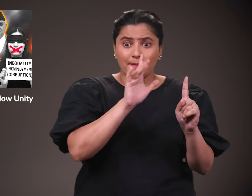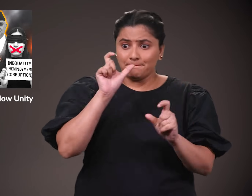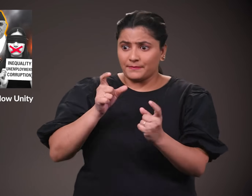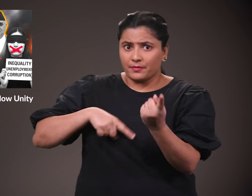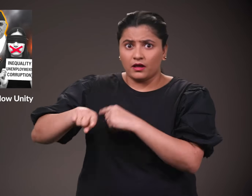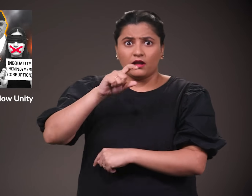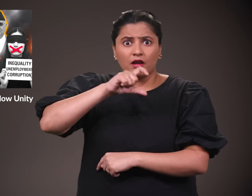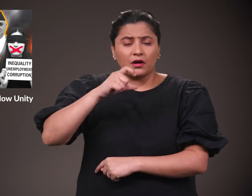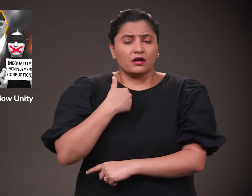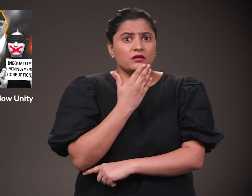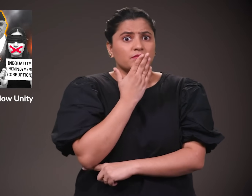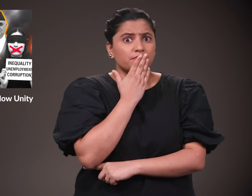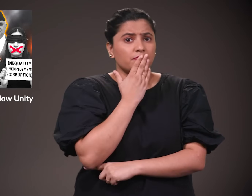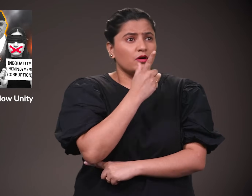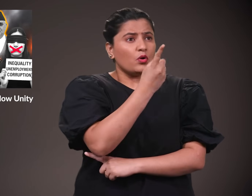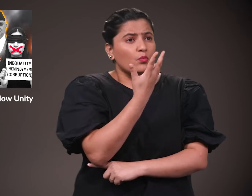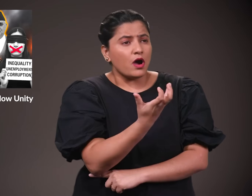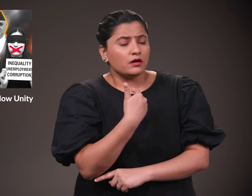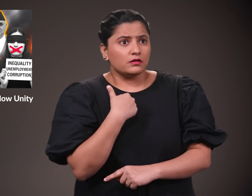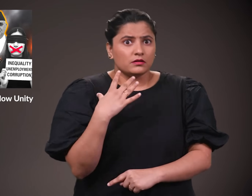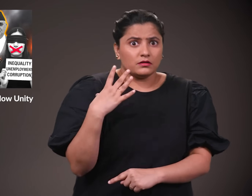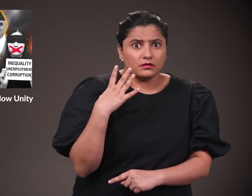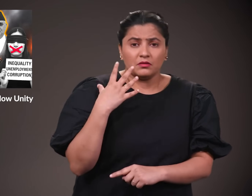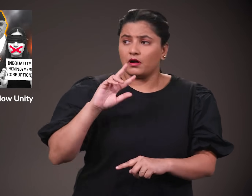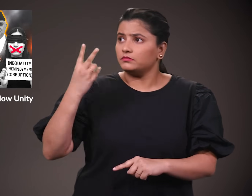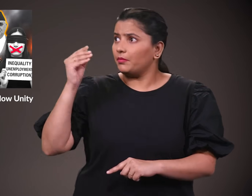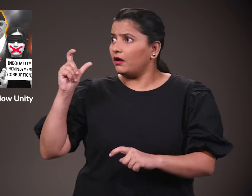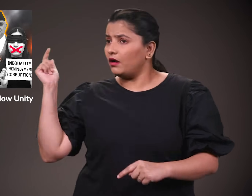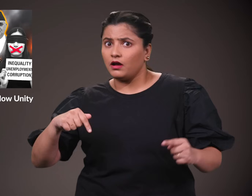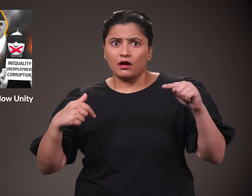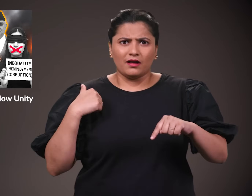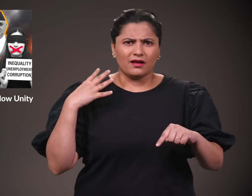People of Nepal stayed silent, hoping for change and improvement with each presiding government.